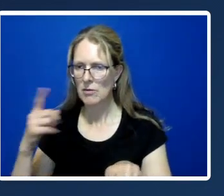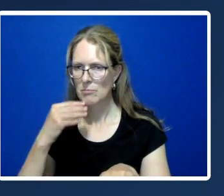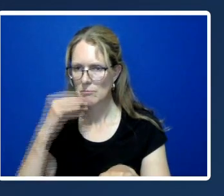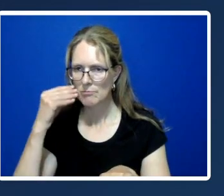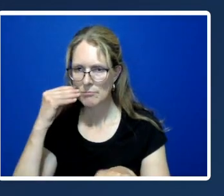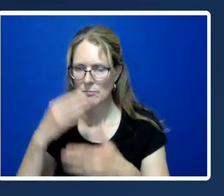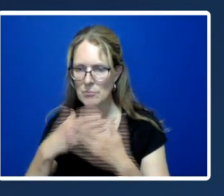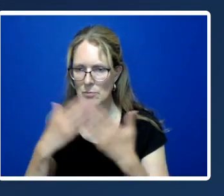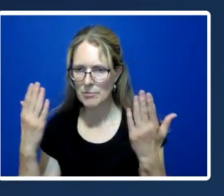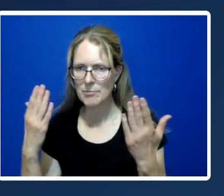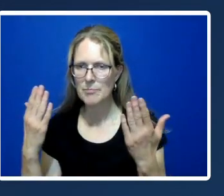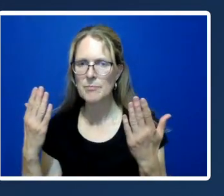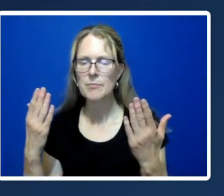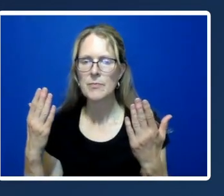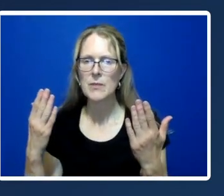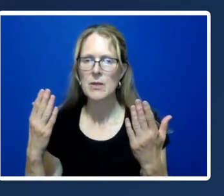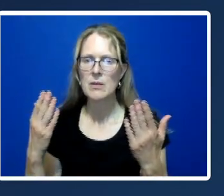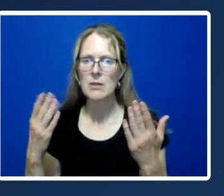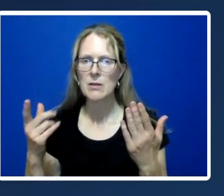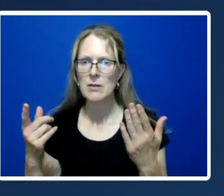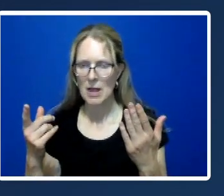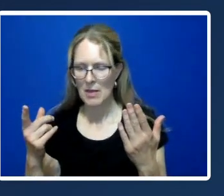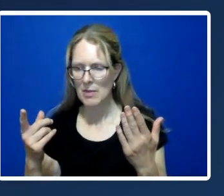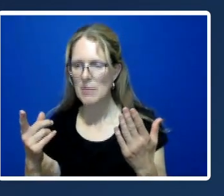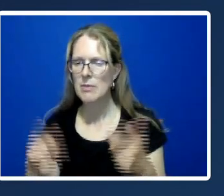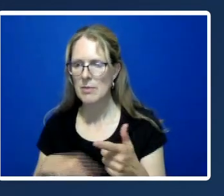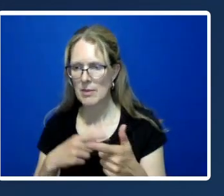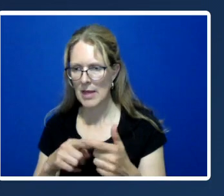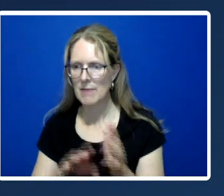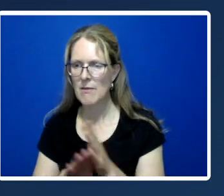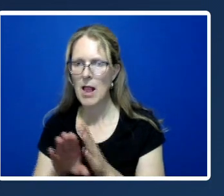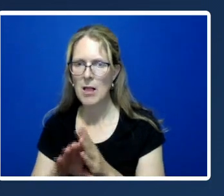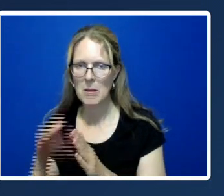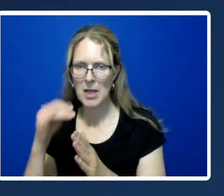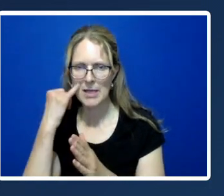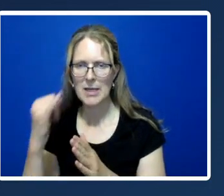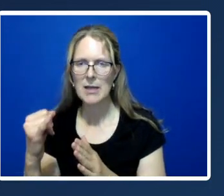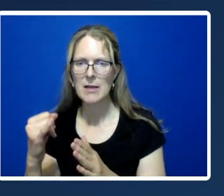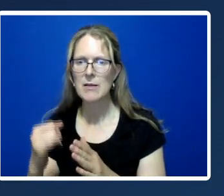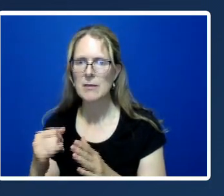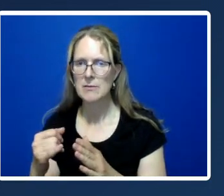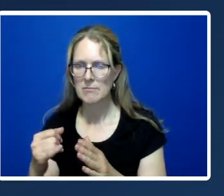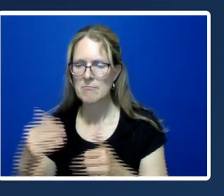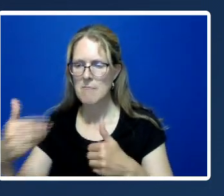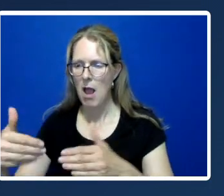when they developed the idea of the care packages, and how they were going to deliver the packages